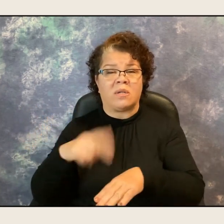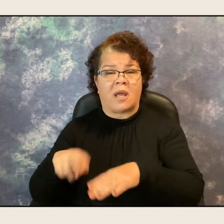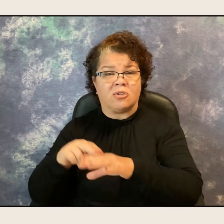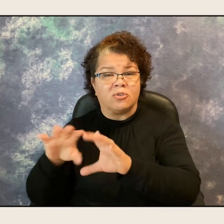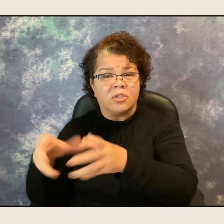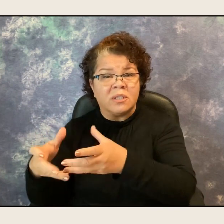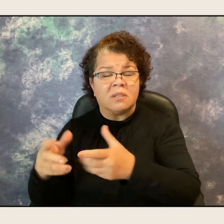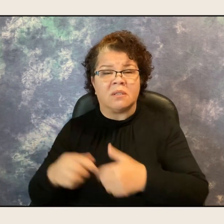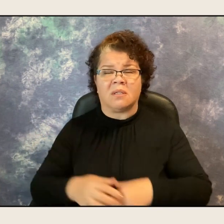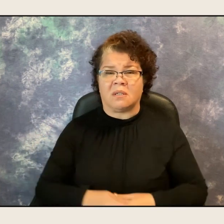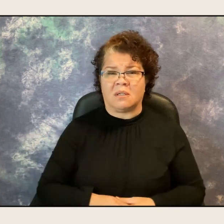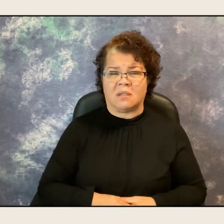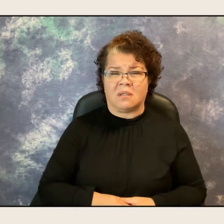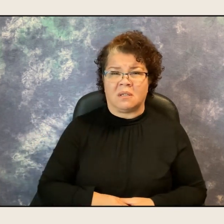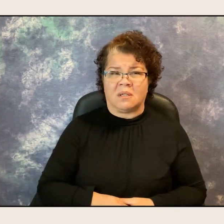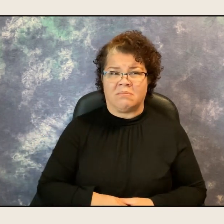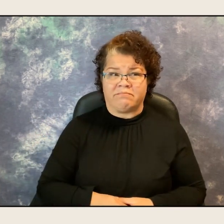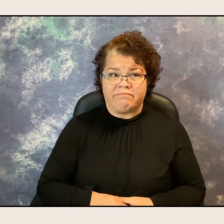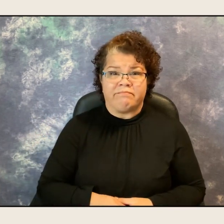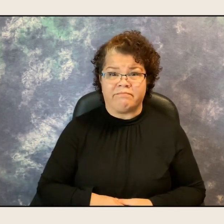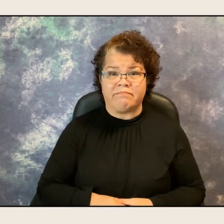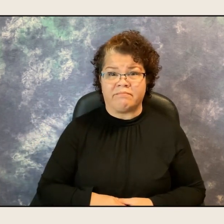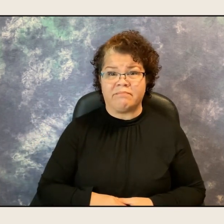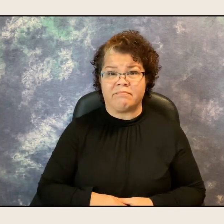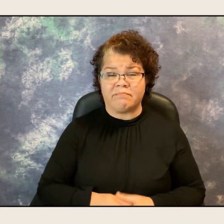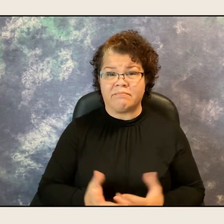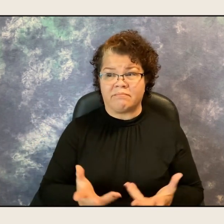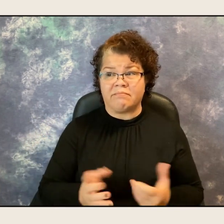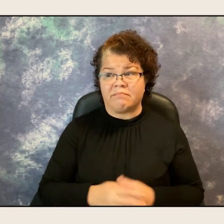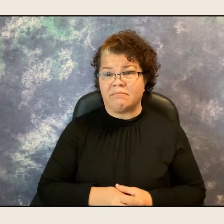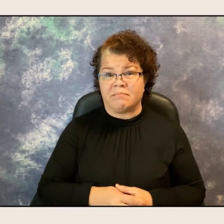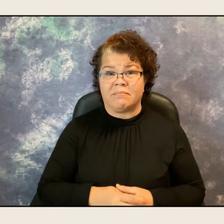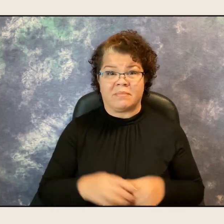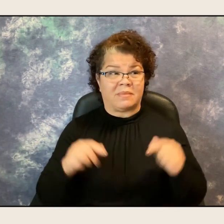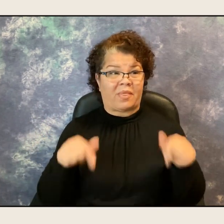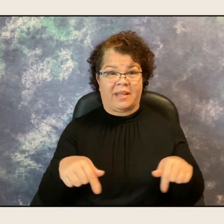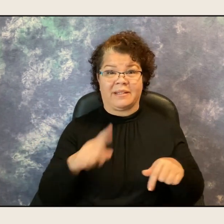This is a new moment, but it's also not new.